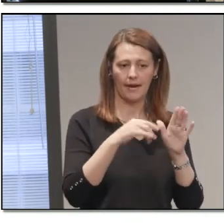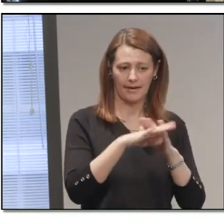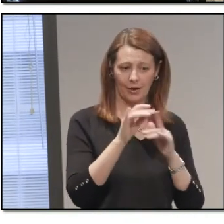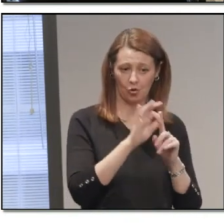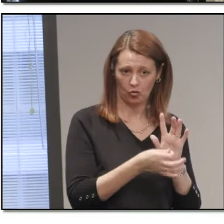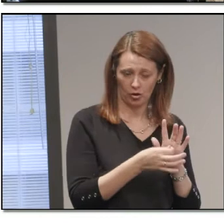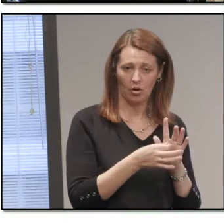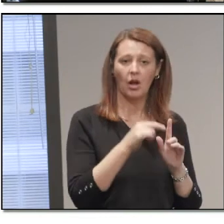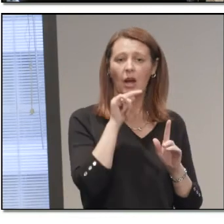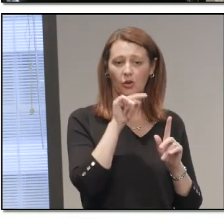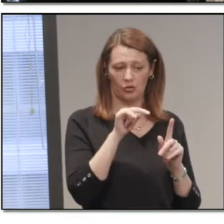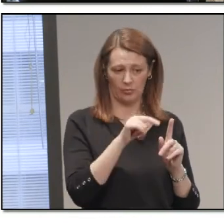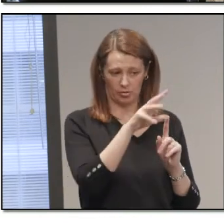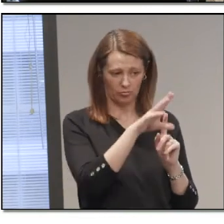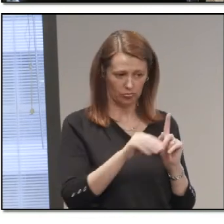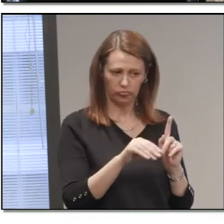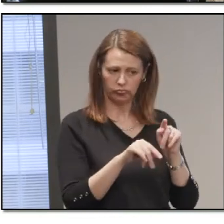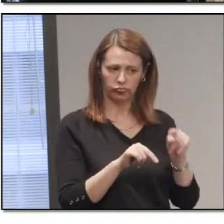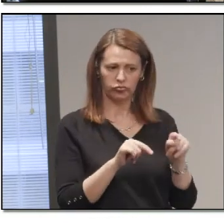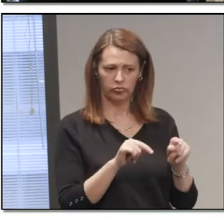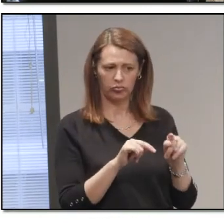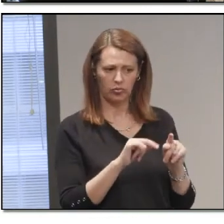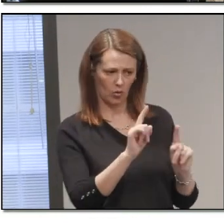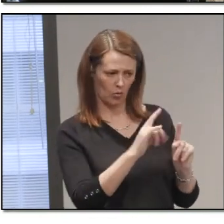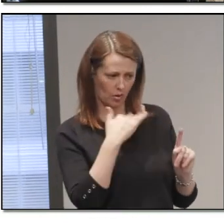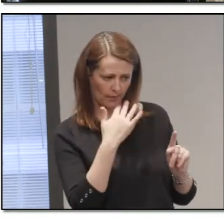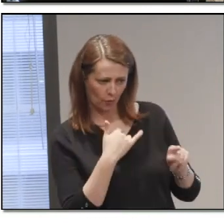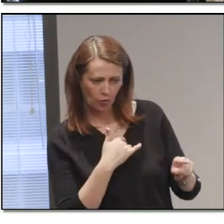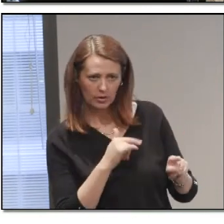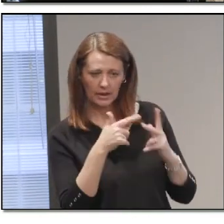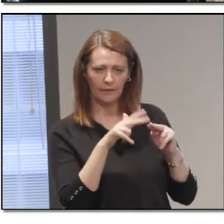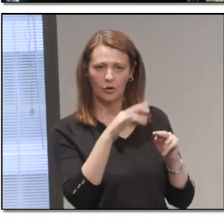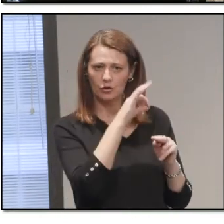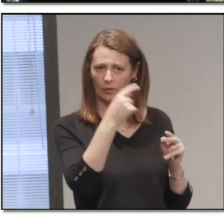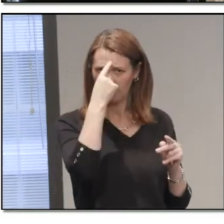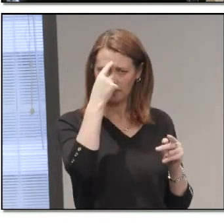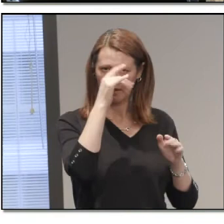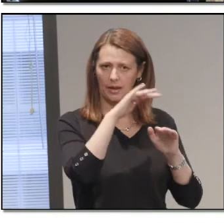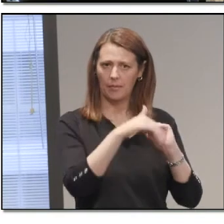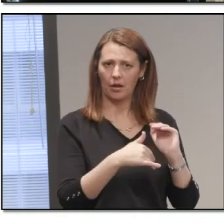then extrapolating from what the body burden is, if you don't take into account the age